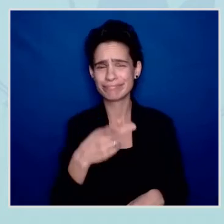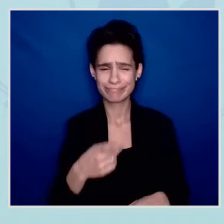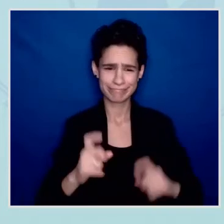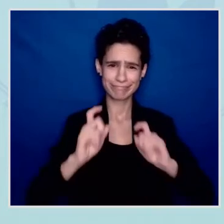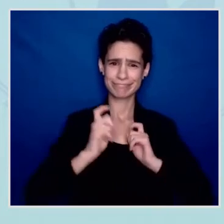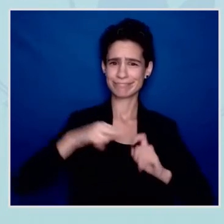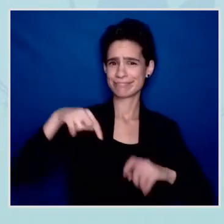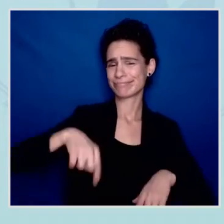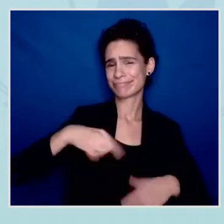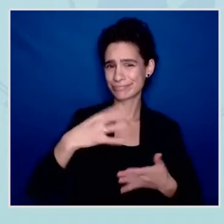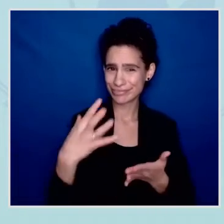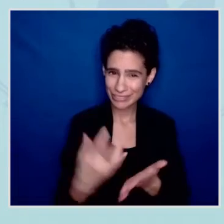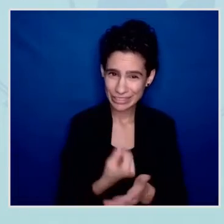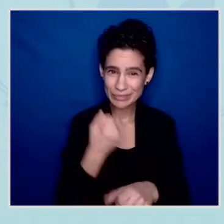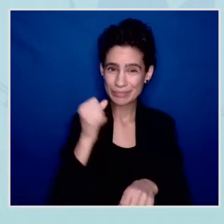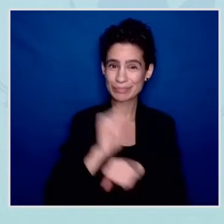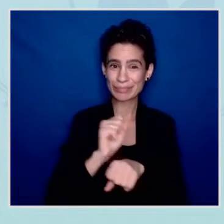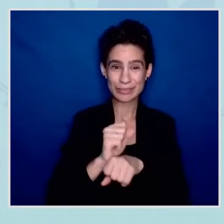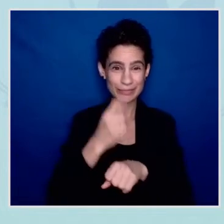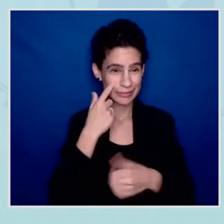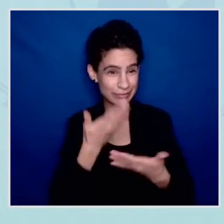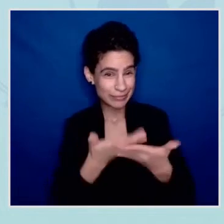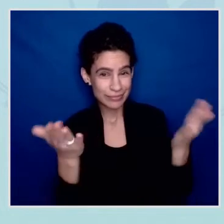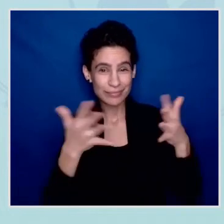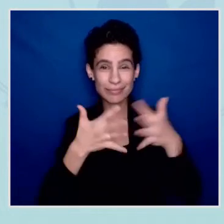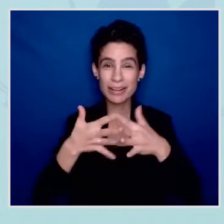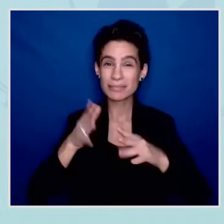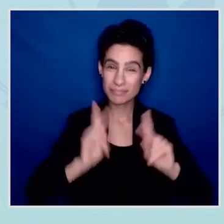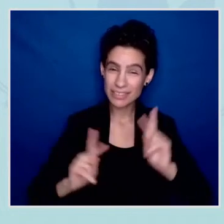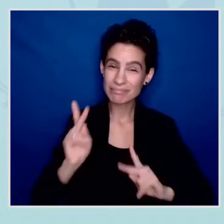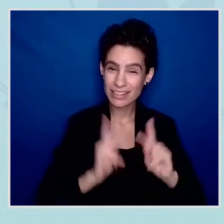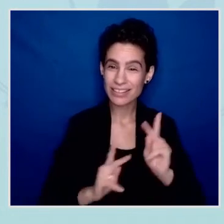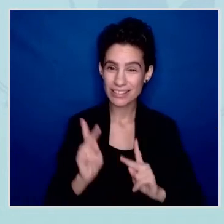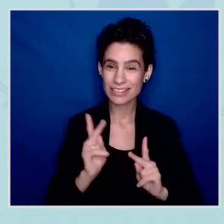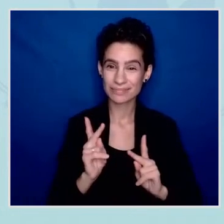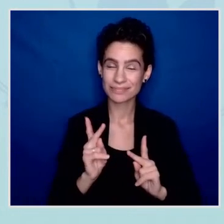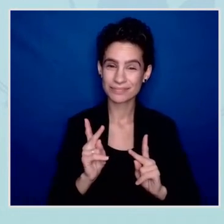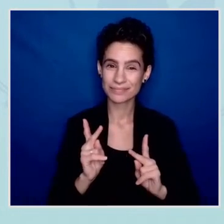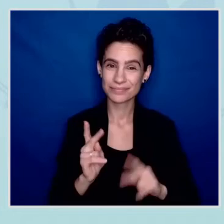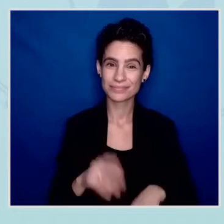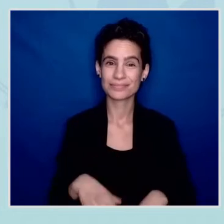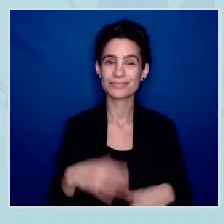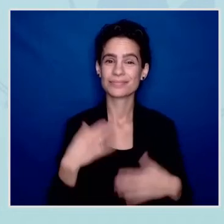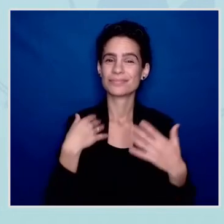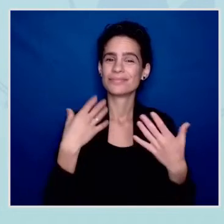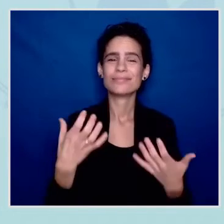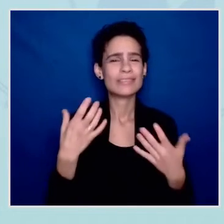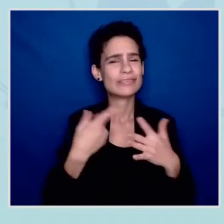MR. PRESIDENT-ELECT, MADAM VICE